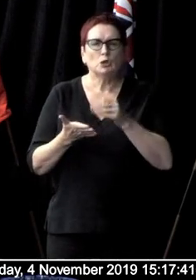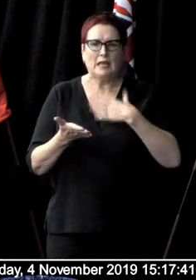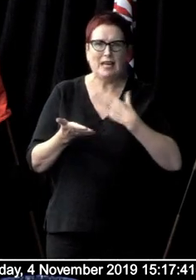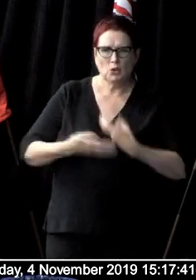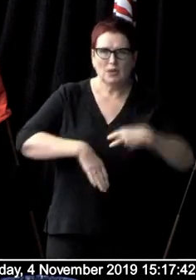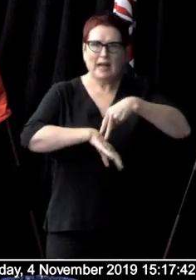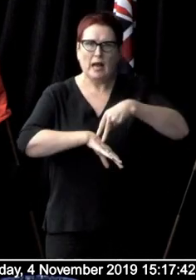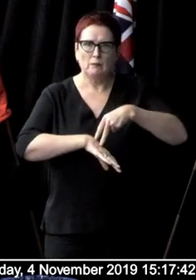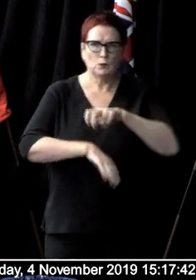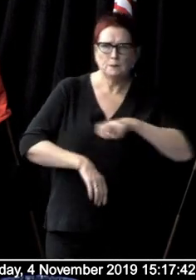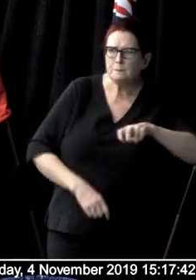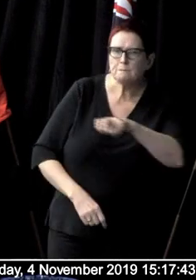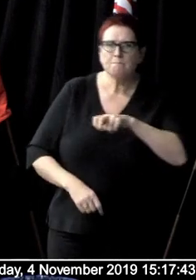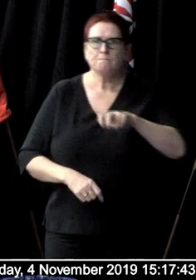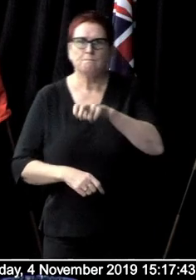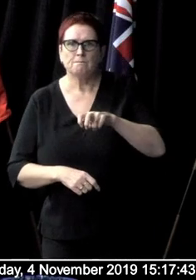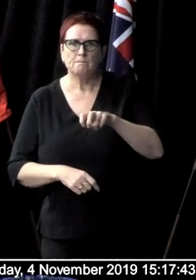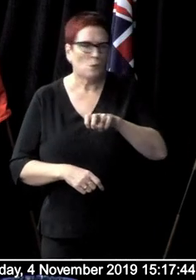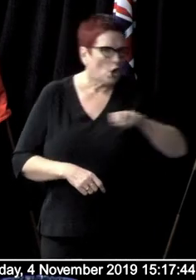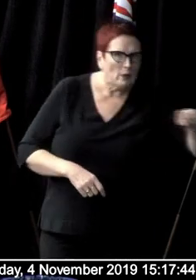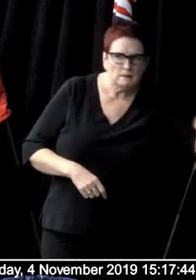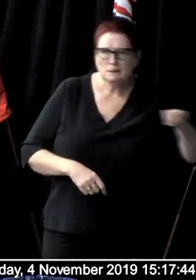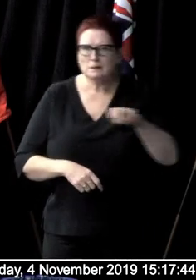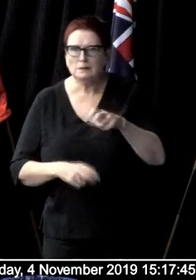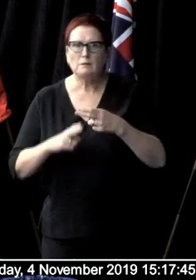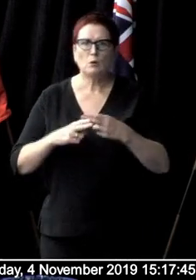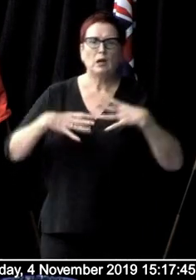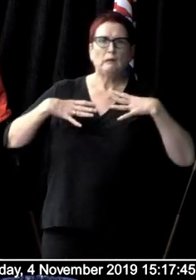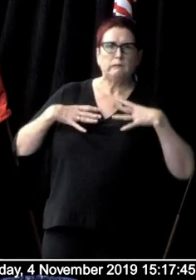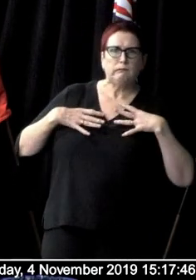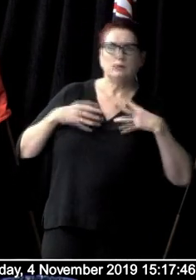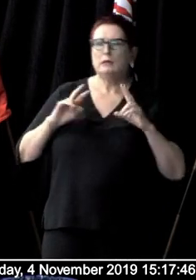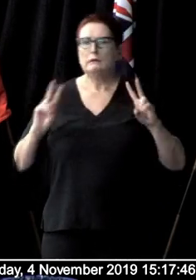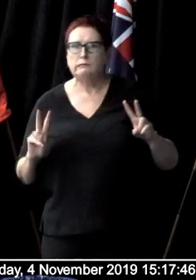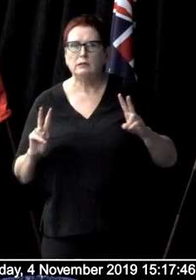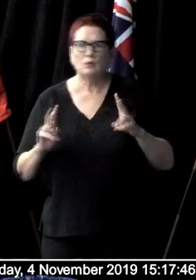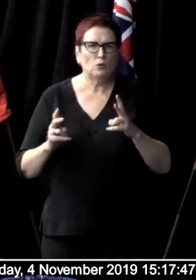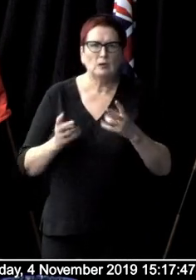classroom. It can be something like a fidget device or something else that helps